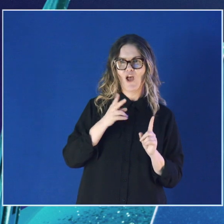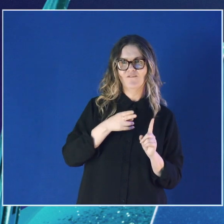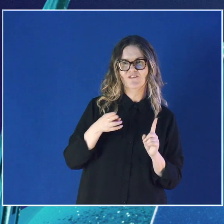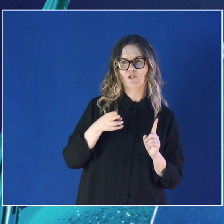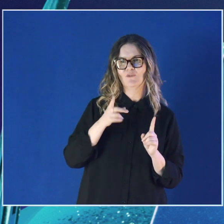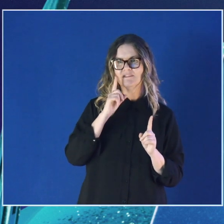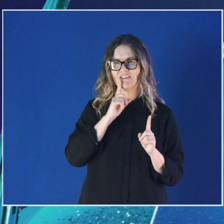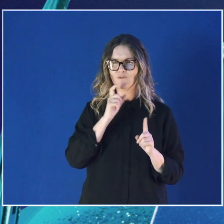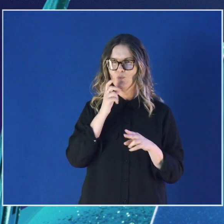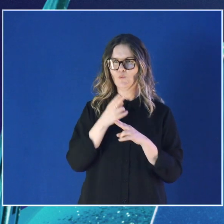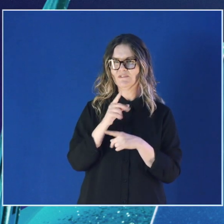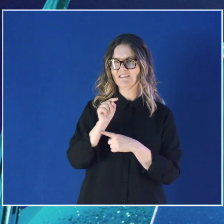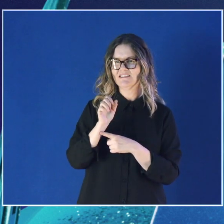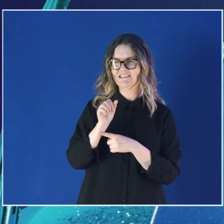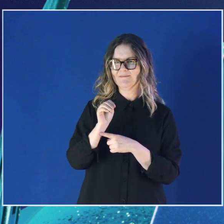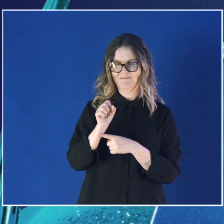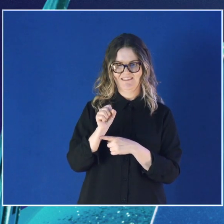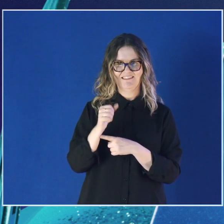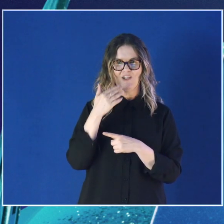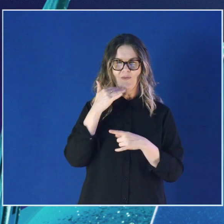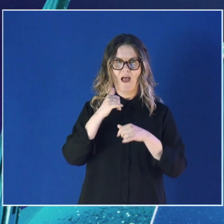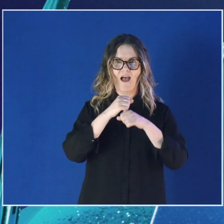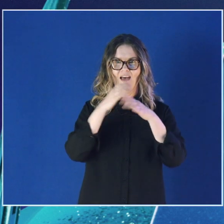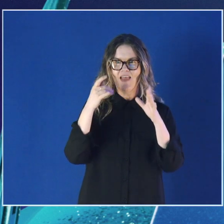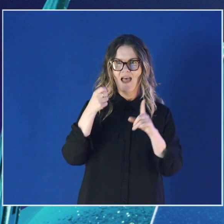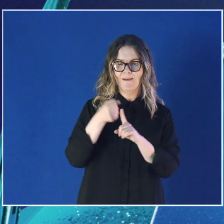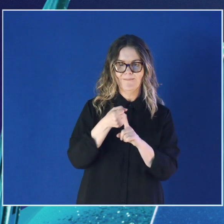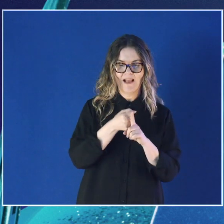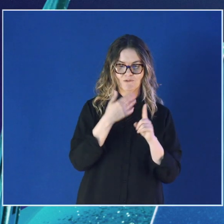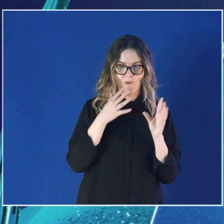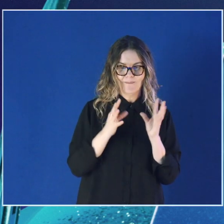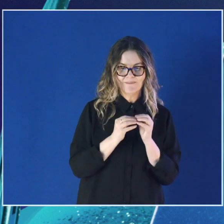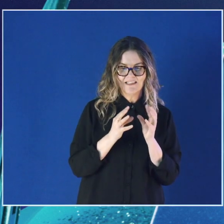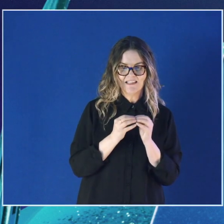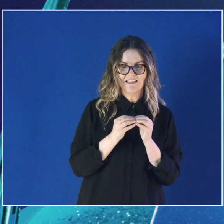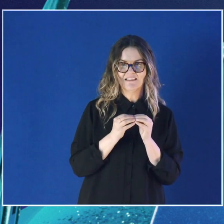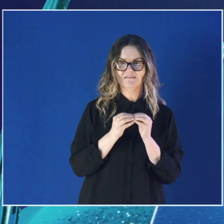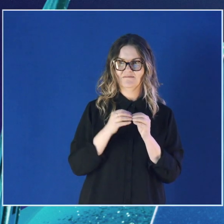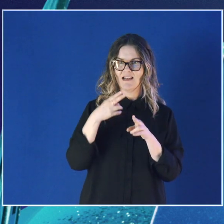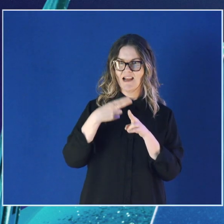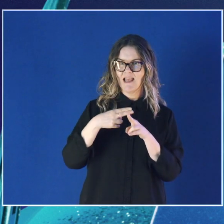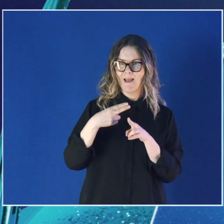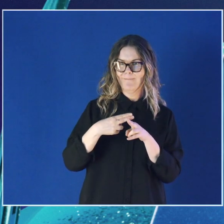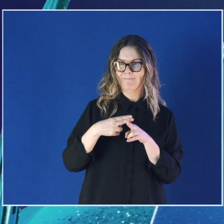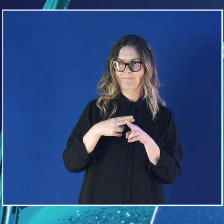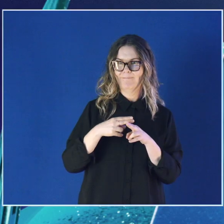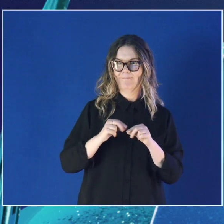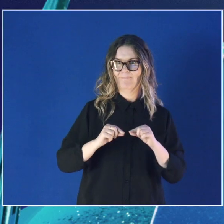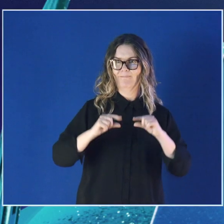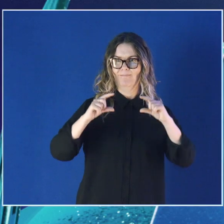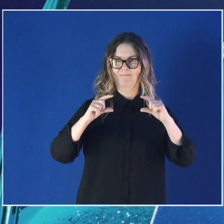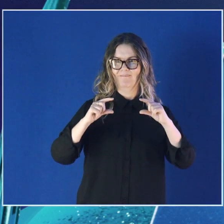on the meeting intelligence. It's great to be able to see your name in all the meeting notes, Copilot,